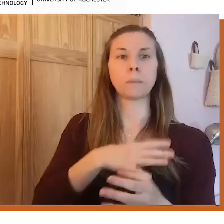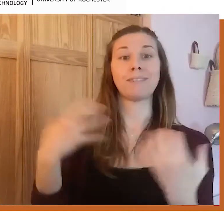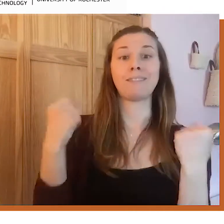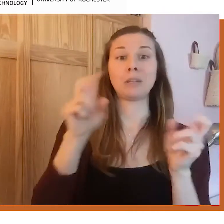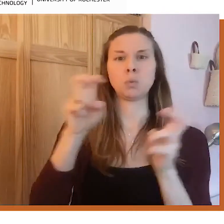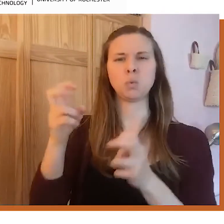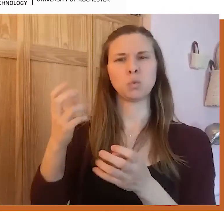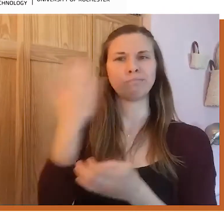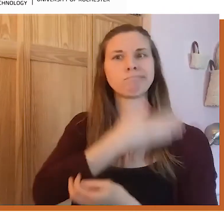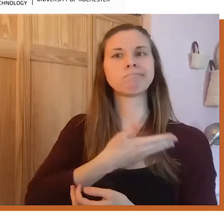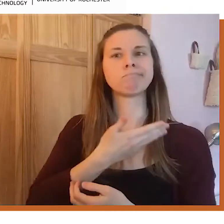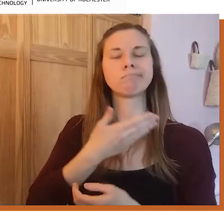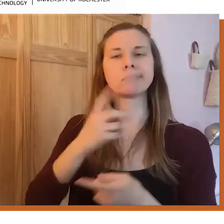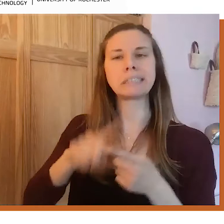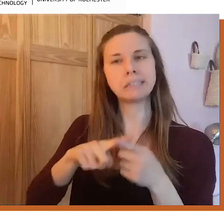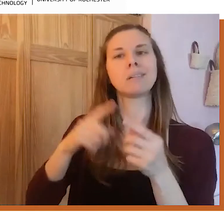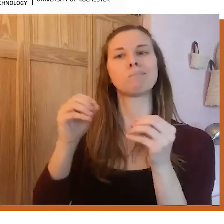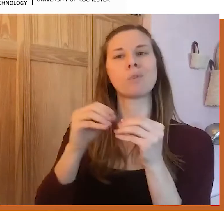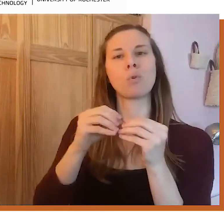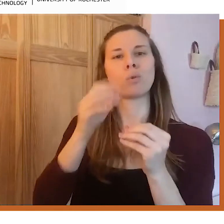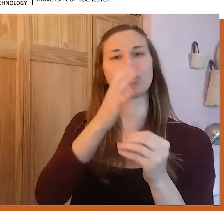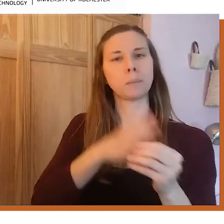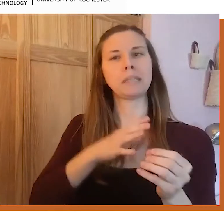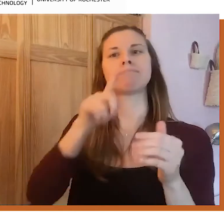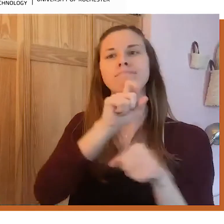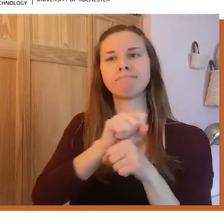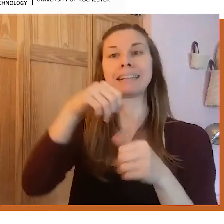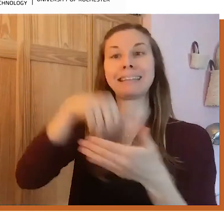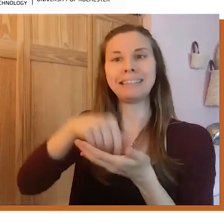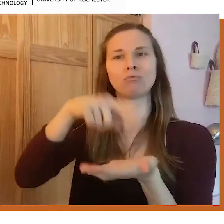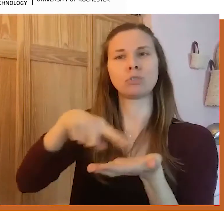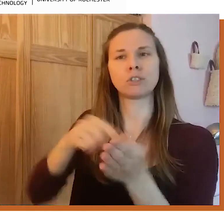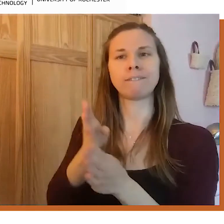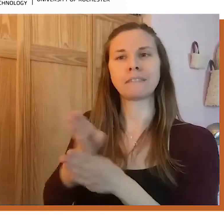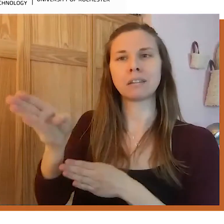that women's health issues have not been-- have been overlooked because there aren't enough women